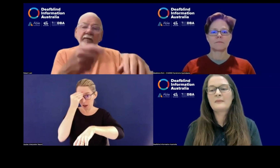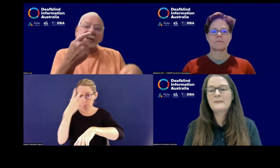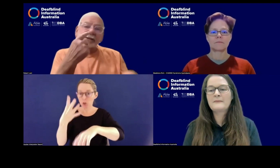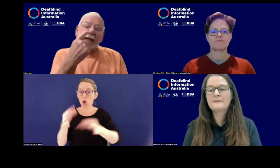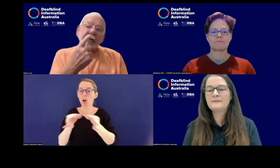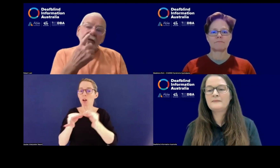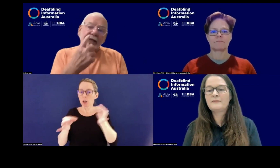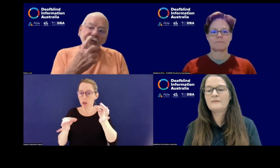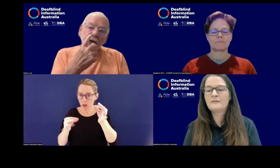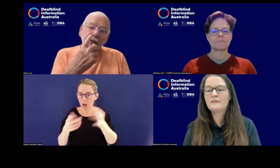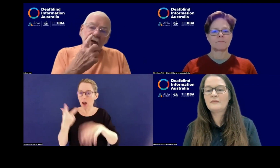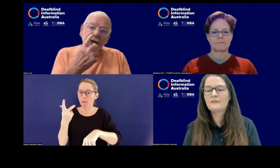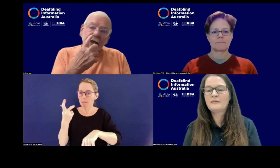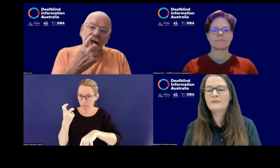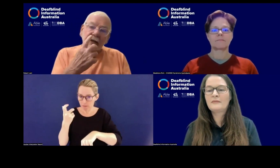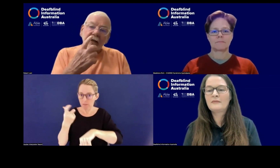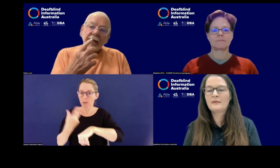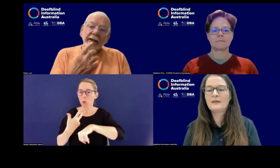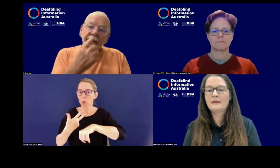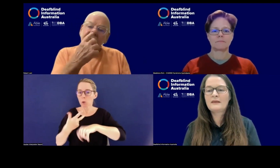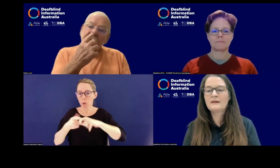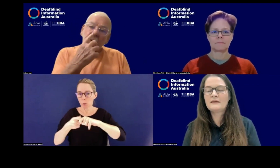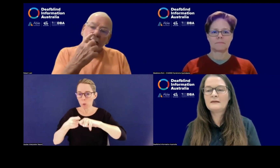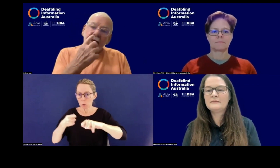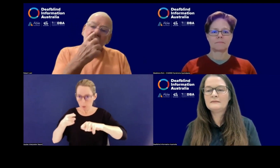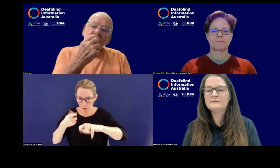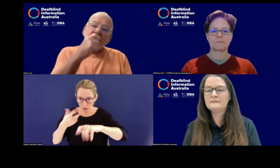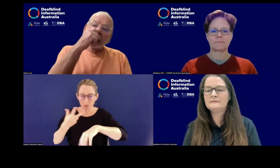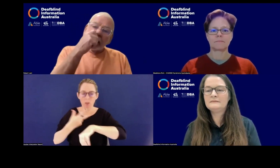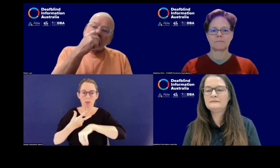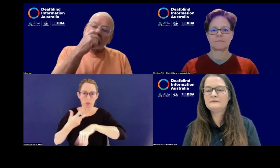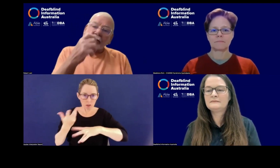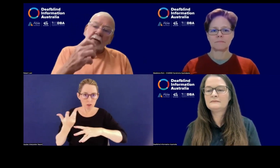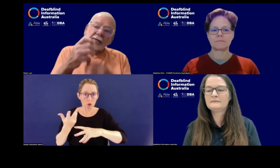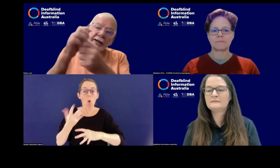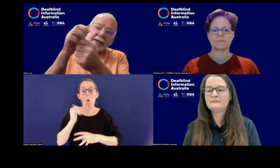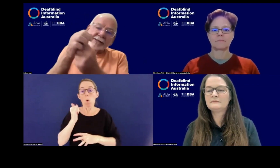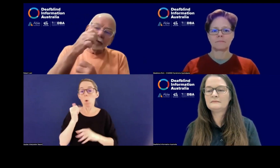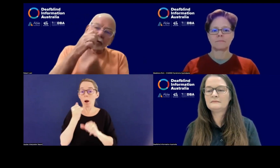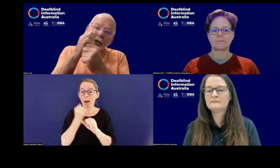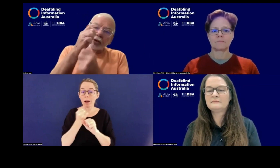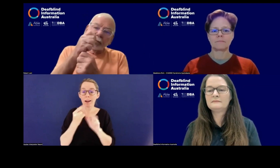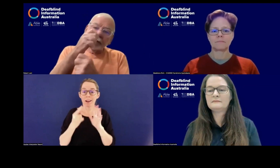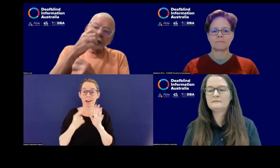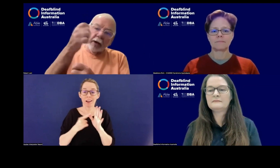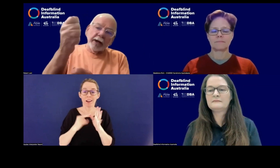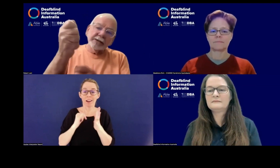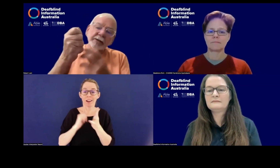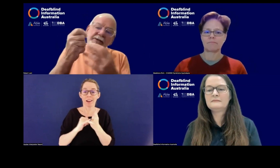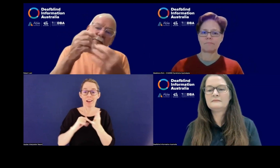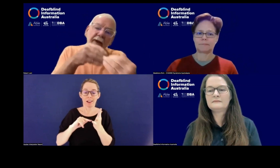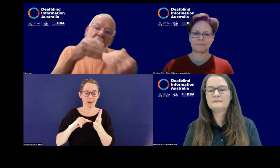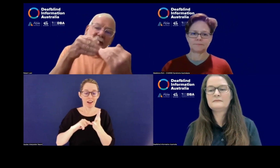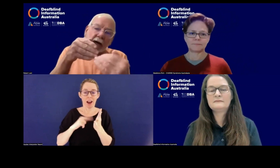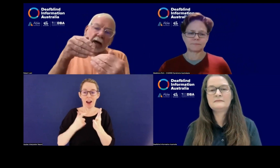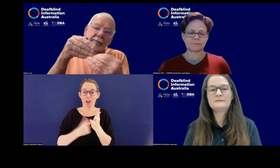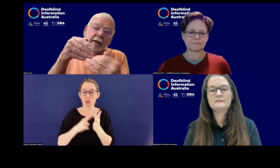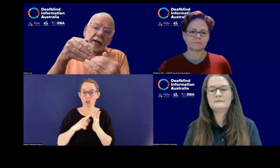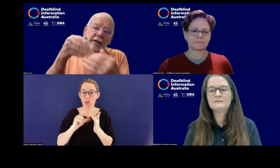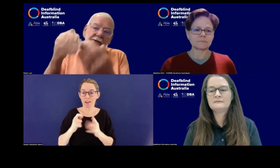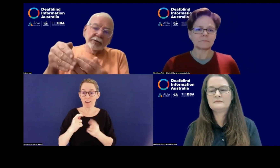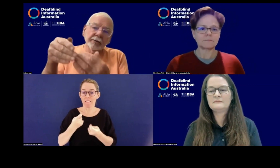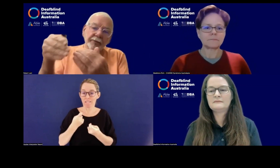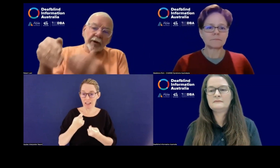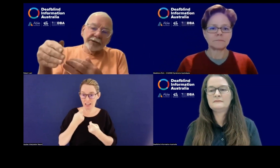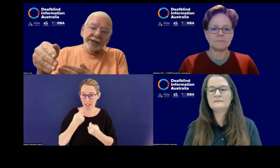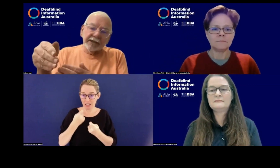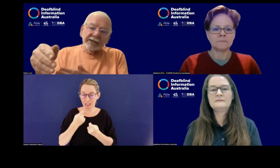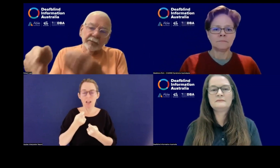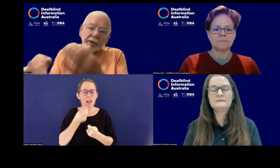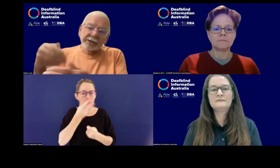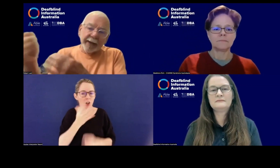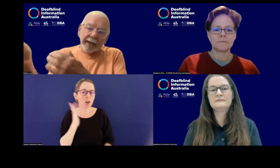or if it's gastric feeding, that's going to be going through, then this is the tube that's going in, so it's the time to process what is about to